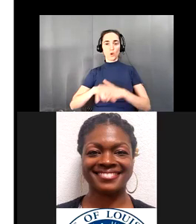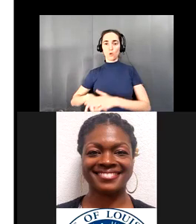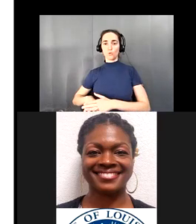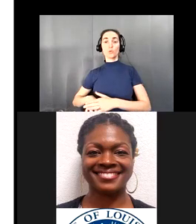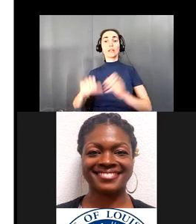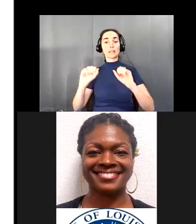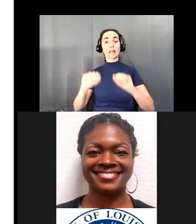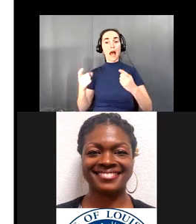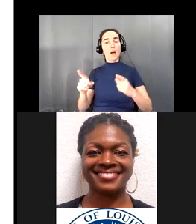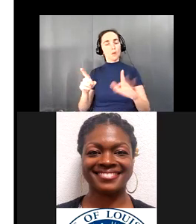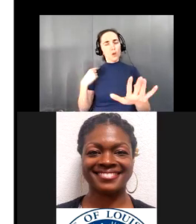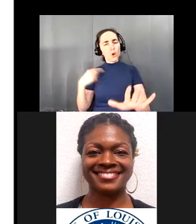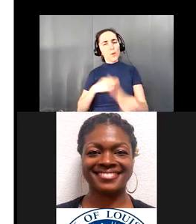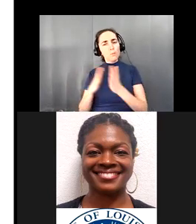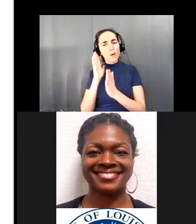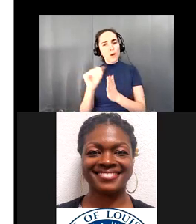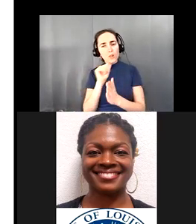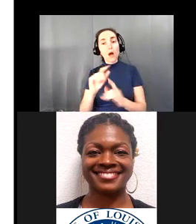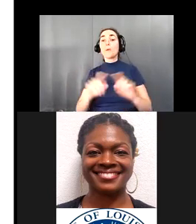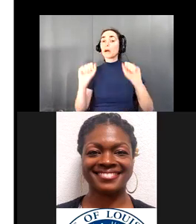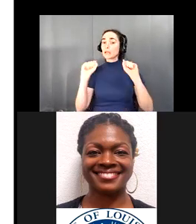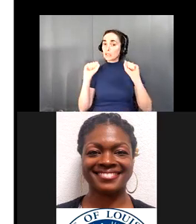that it won't happen but it could. 16:15:13 You may have heard of it called is